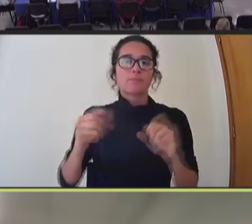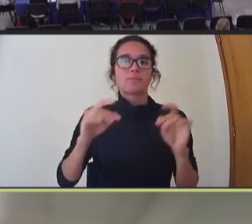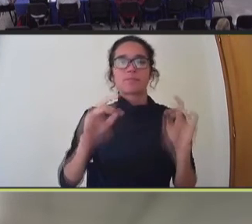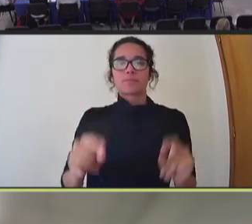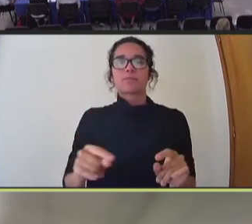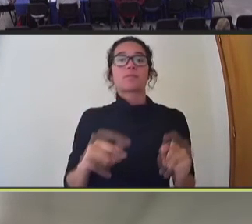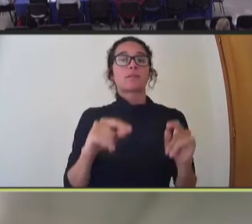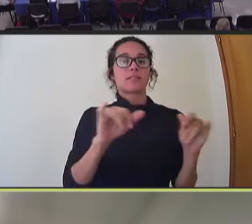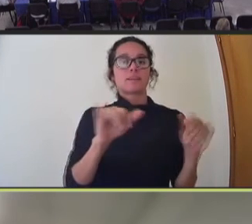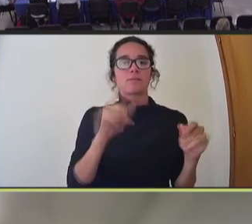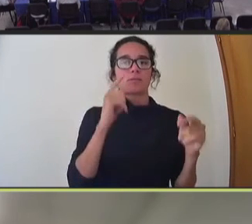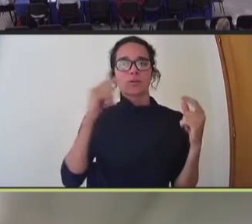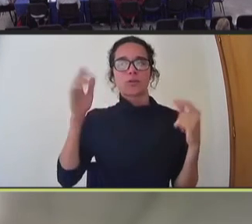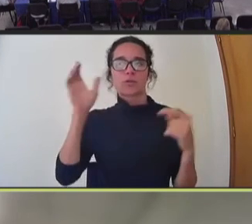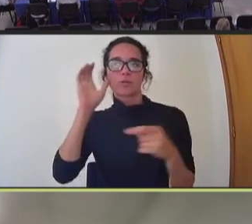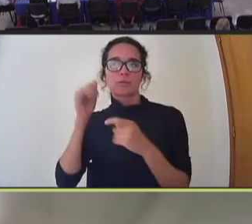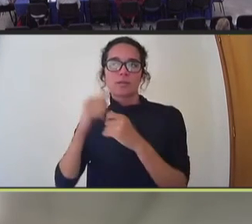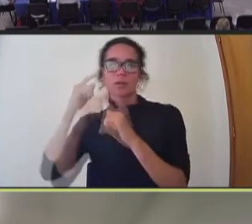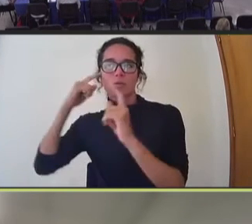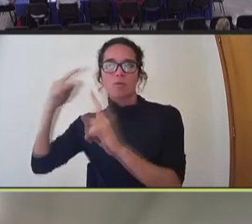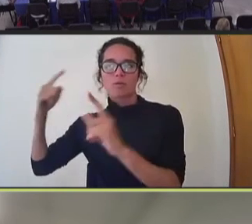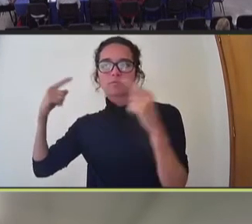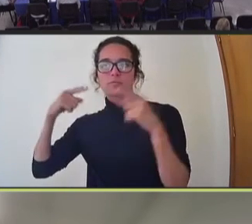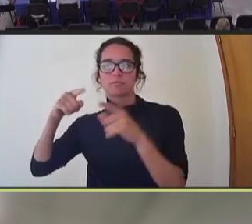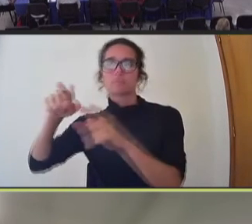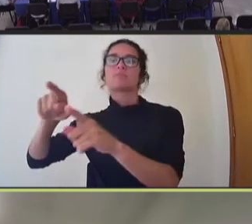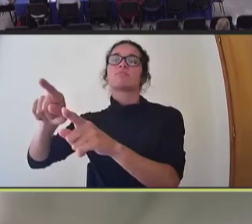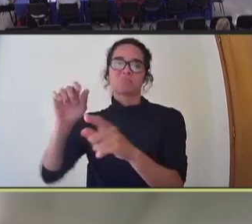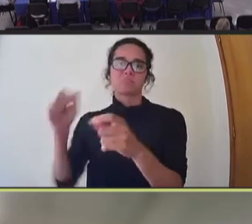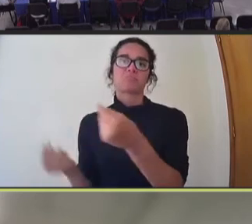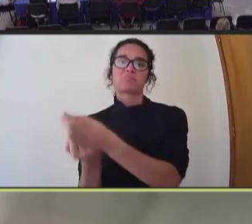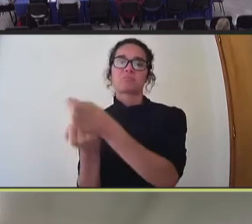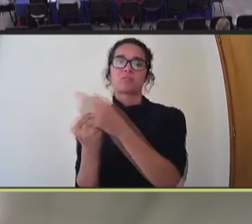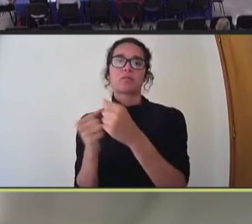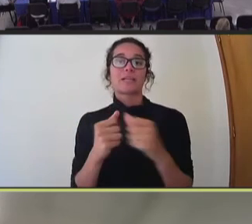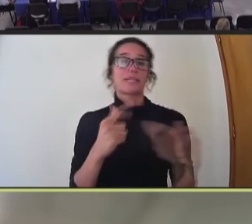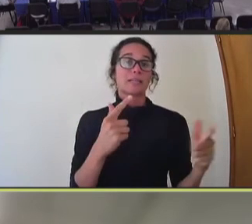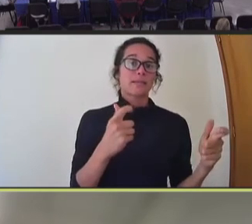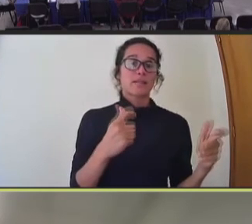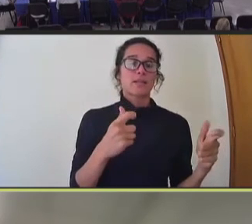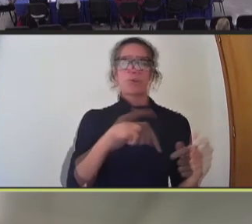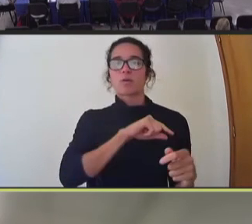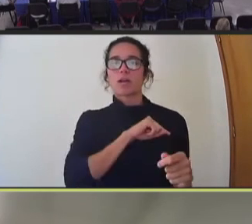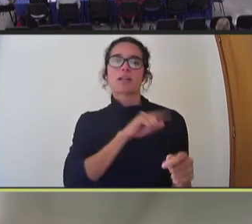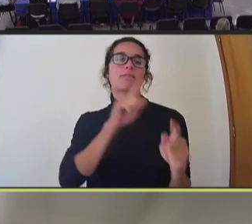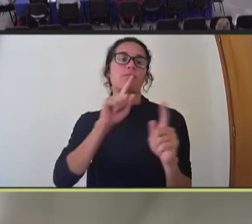that Dr. Oshansky mentioned from BARDA in terms of speed and quality of response.